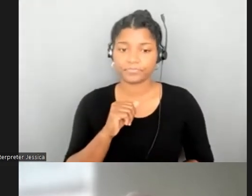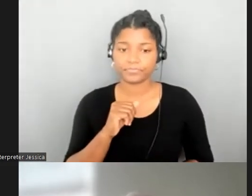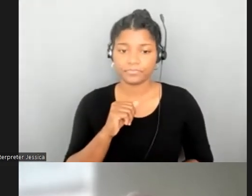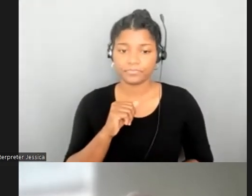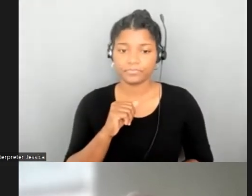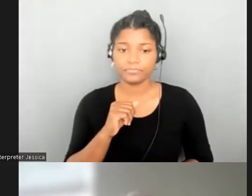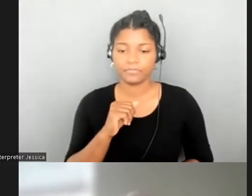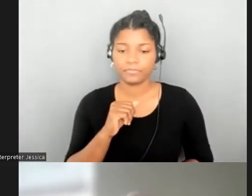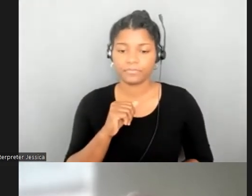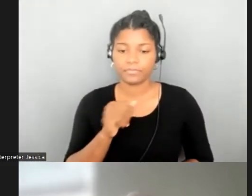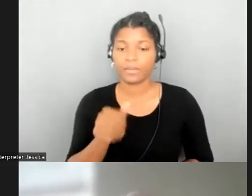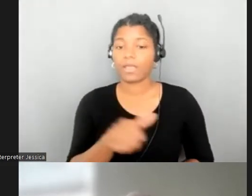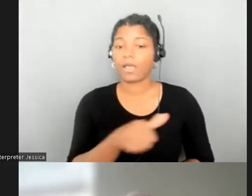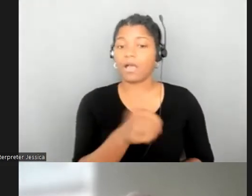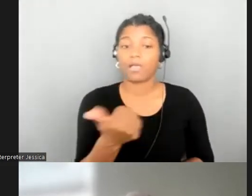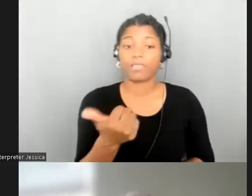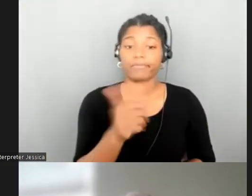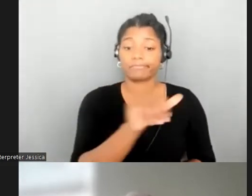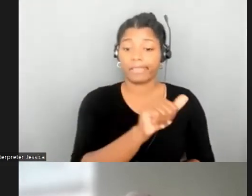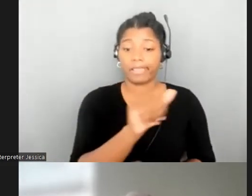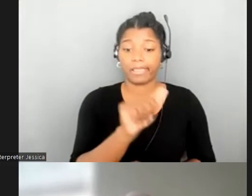one of the other AAAs and I got started.